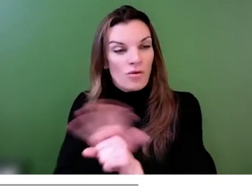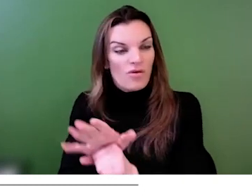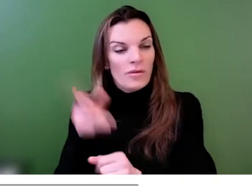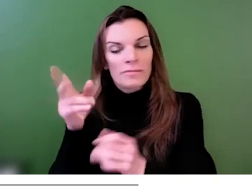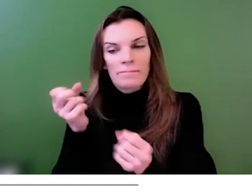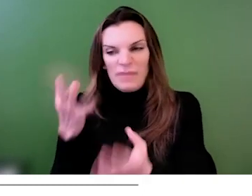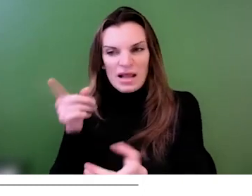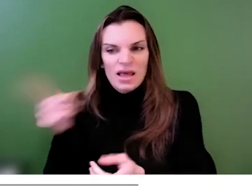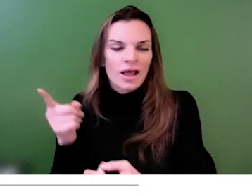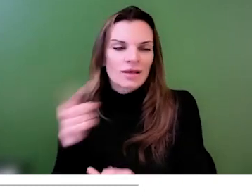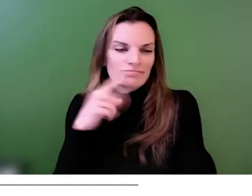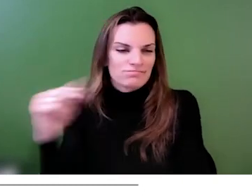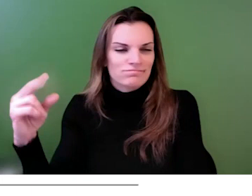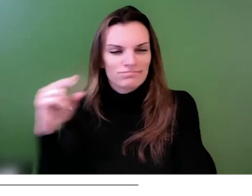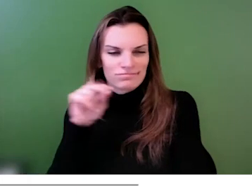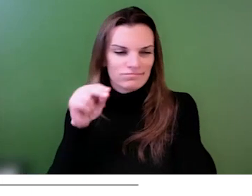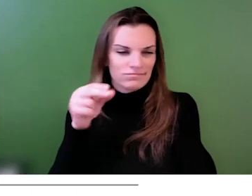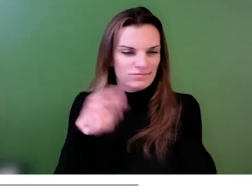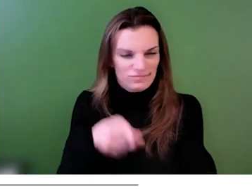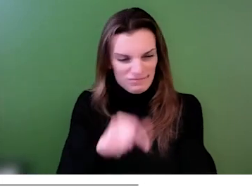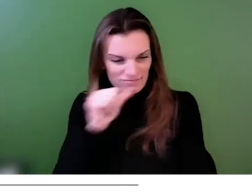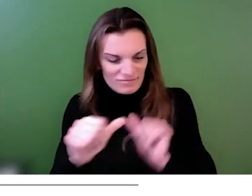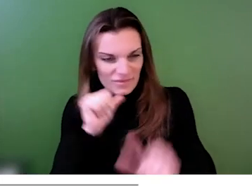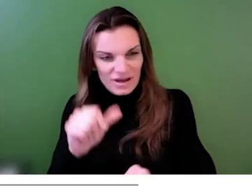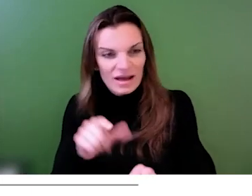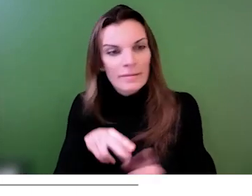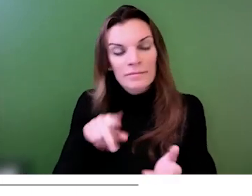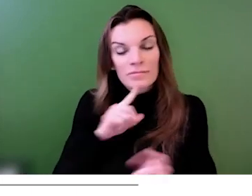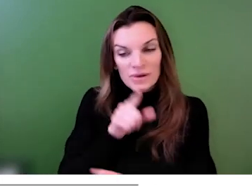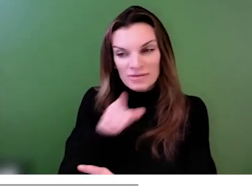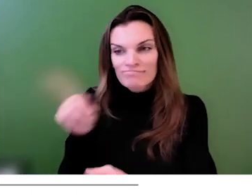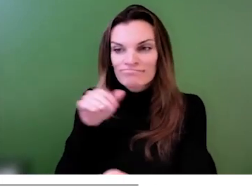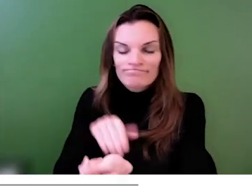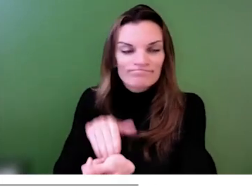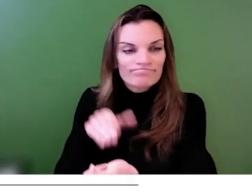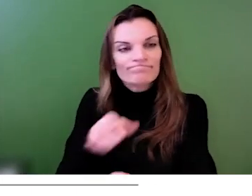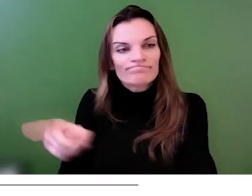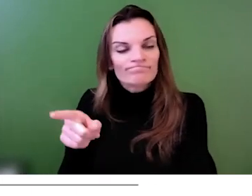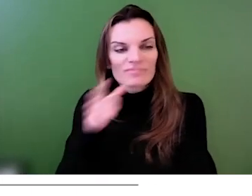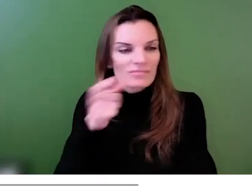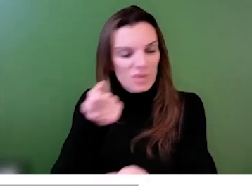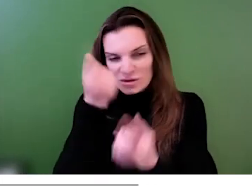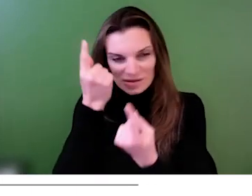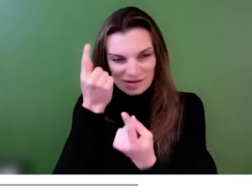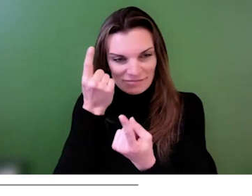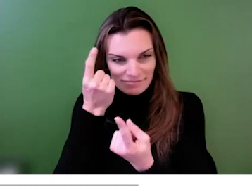really come from a lack of understanding from healthcare providers on what long COVID is.